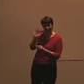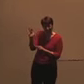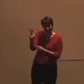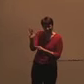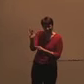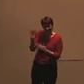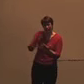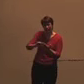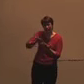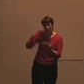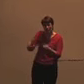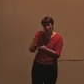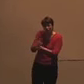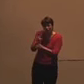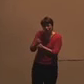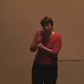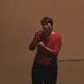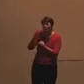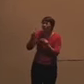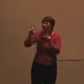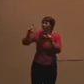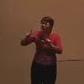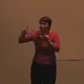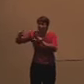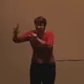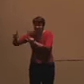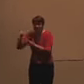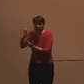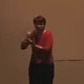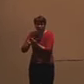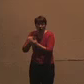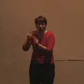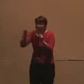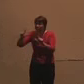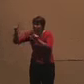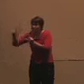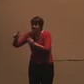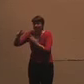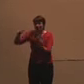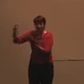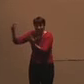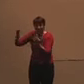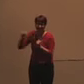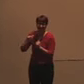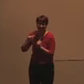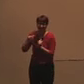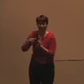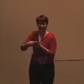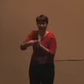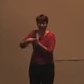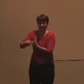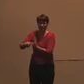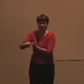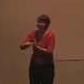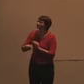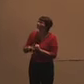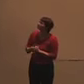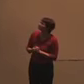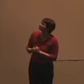can use for their installations or some kind of paintings or something like that, then these bookshelves